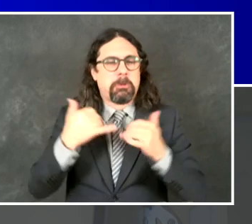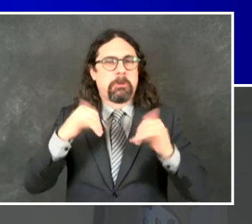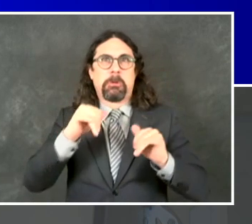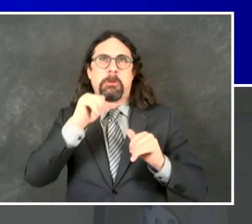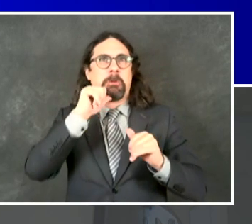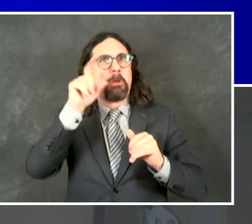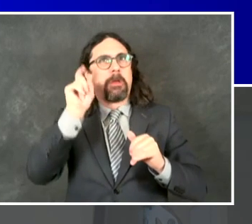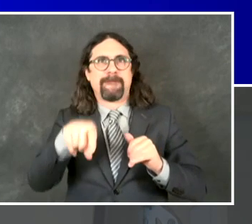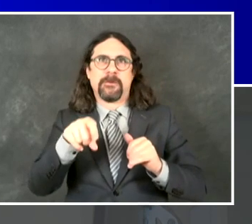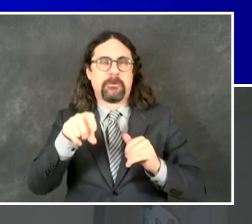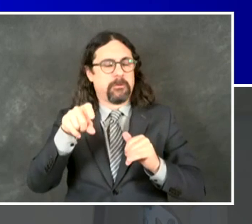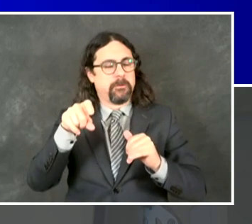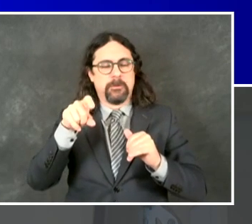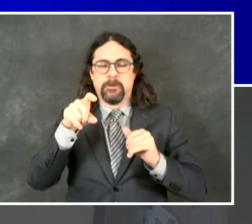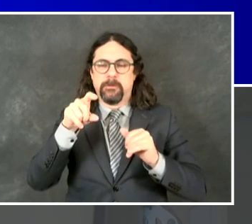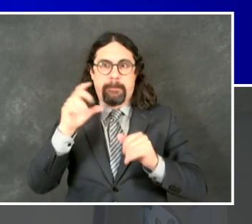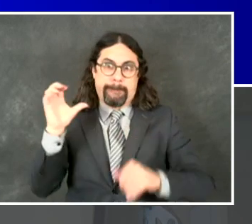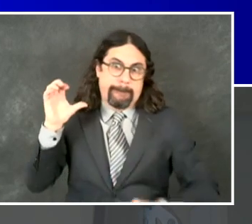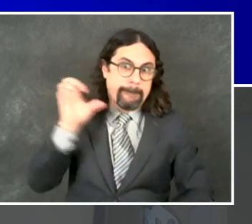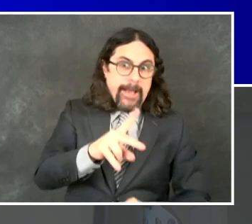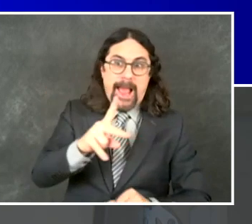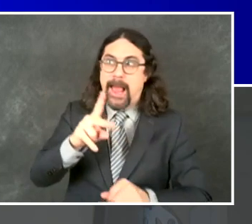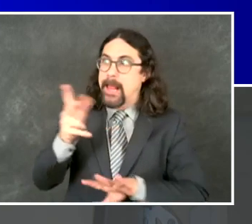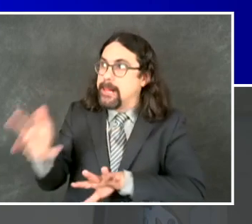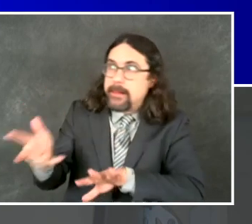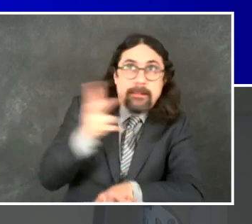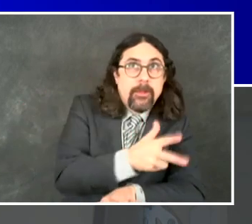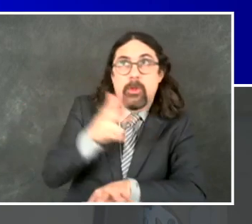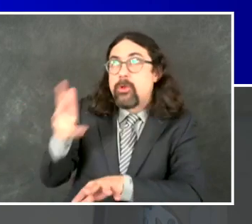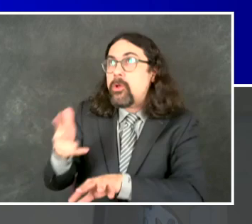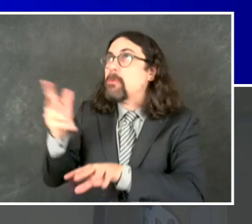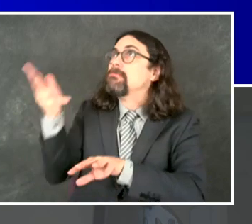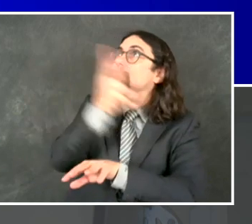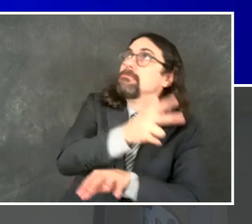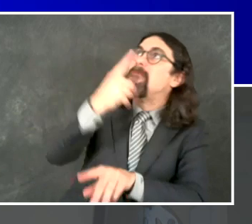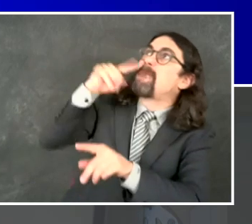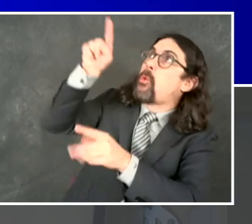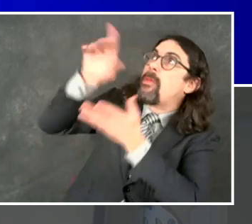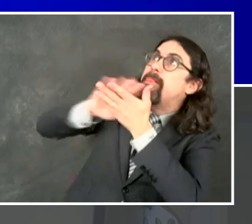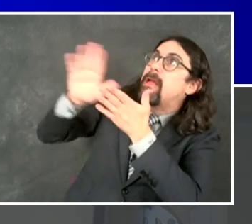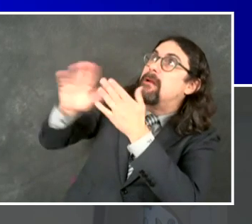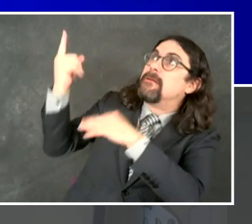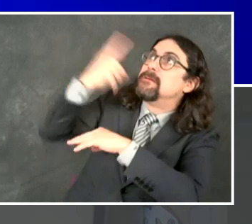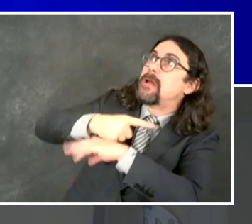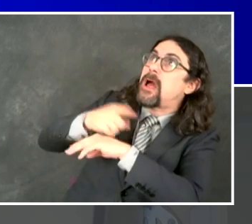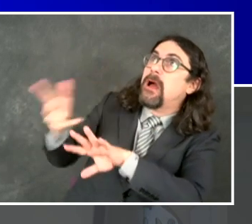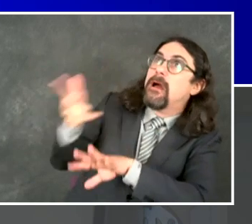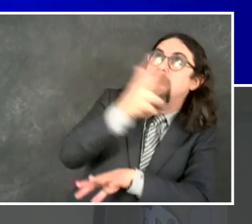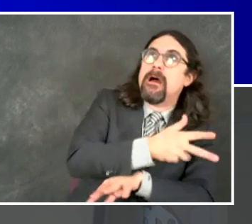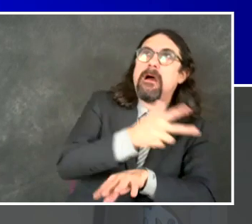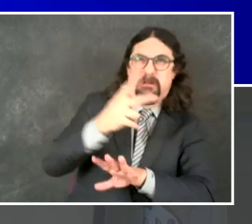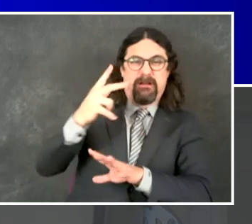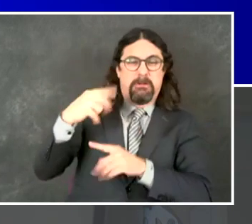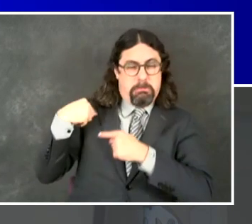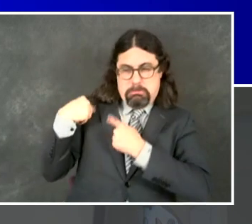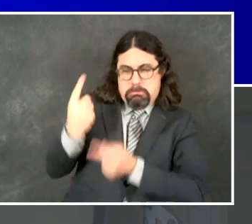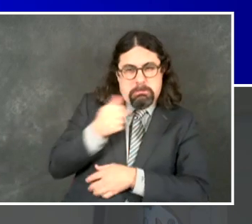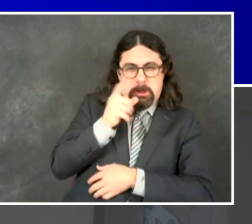UNDERMINE THE HYGIENE OF THE CI ITYN THE MIDDLE OF A PANDEMIC. VERY PLEASED BY WHAT WE'RE SEEING.